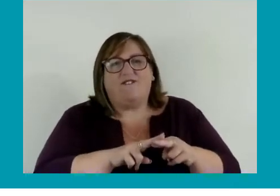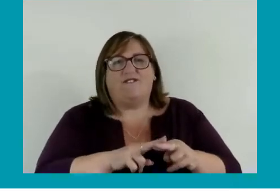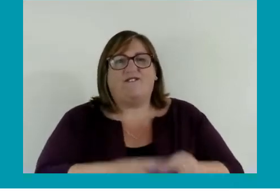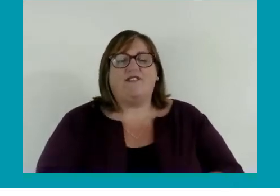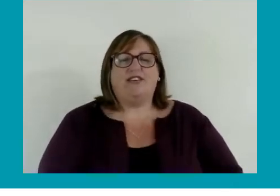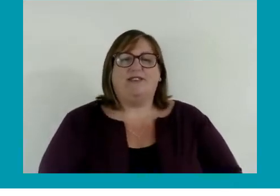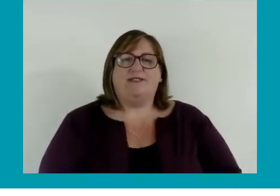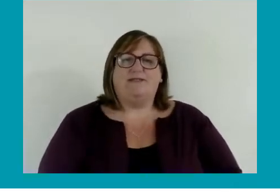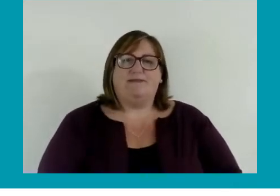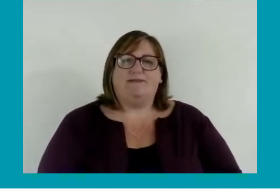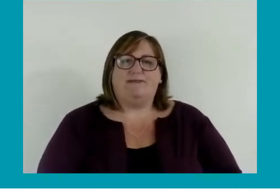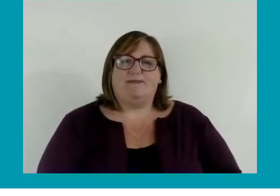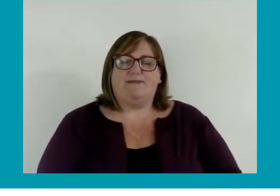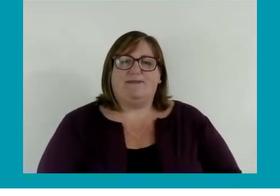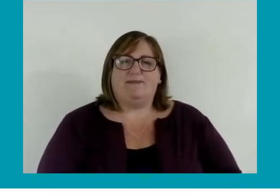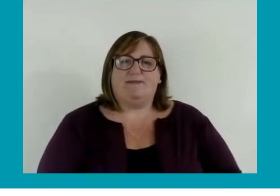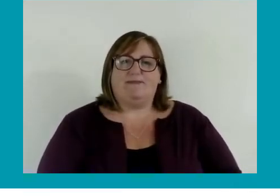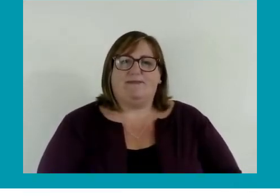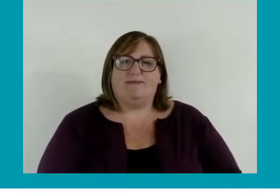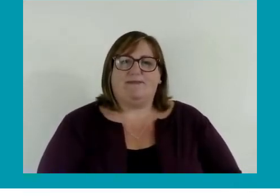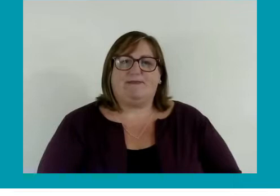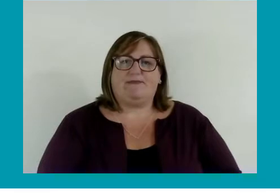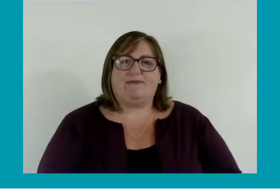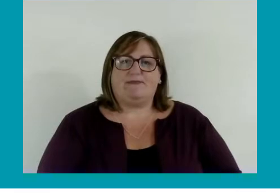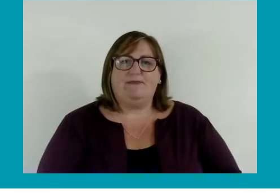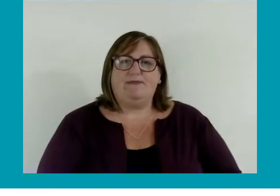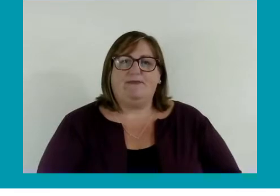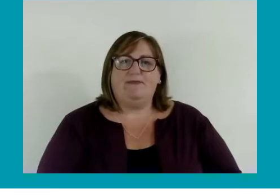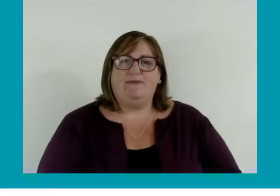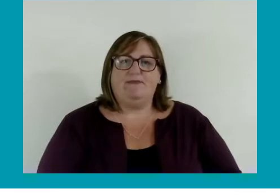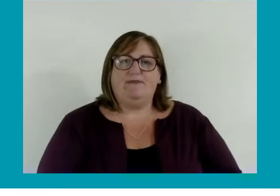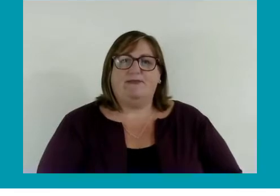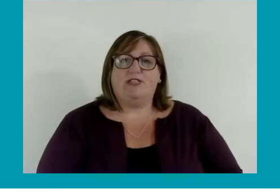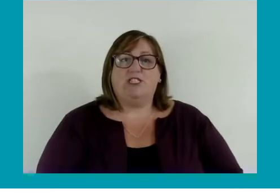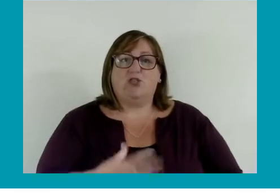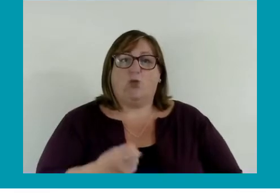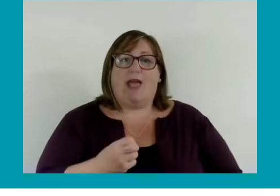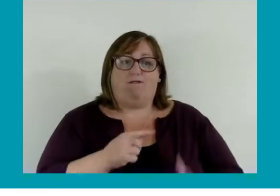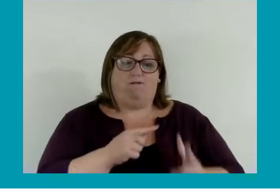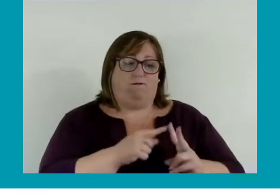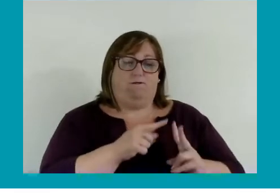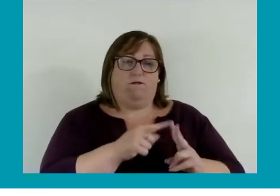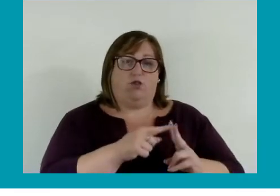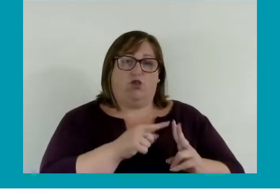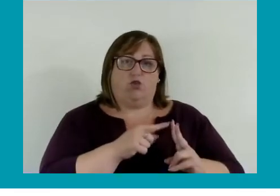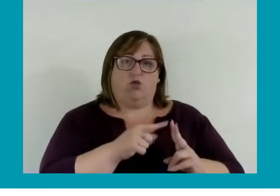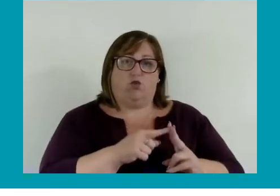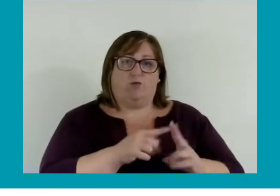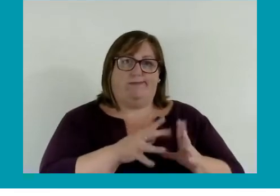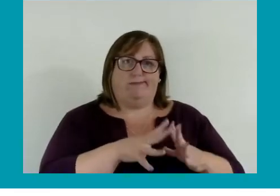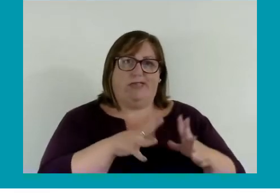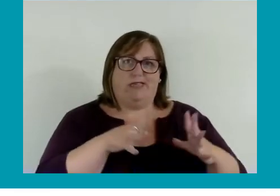our organisation so we've got our two big retail brands and you might have seen us in the news um